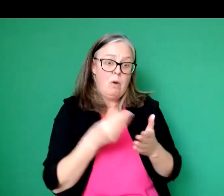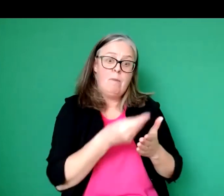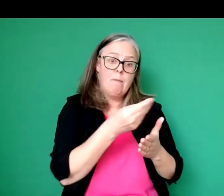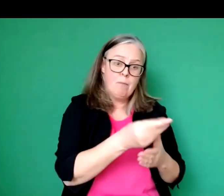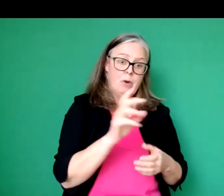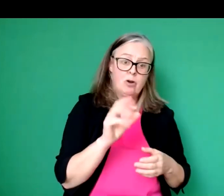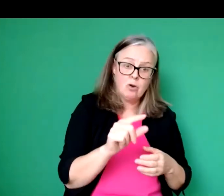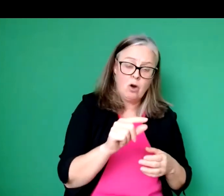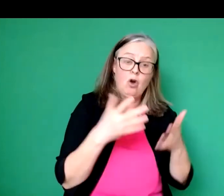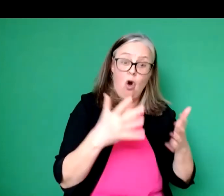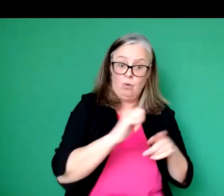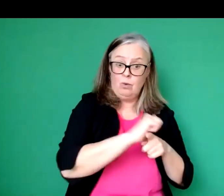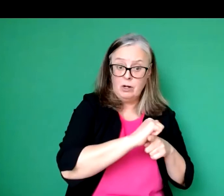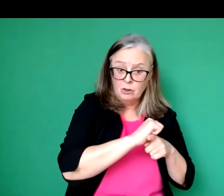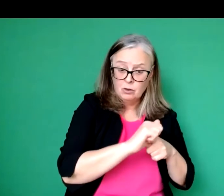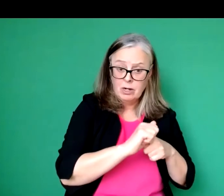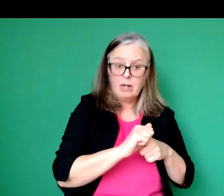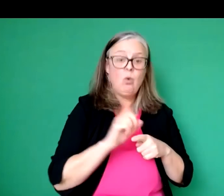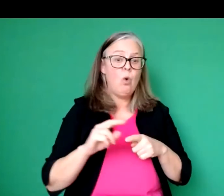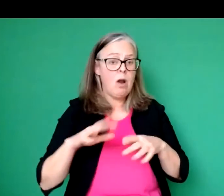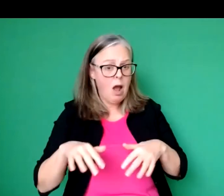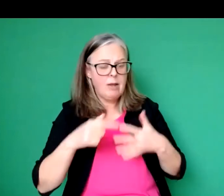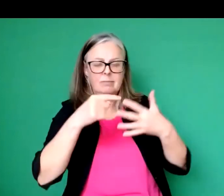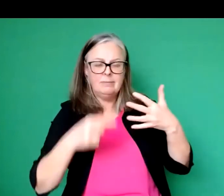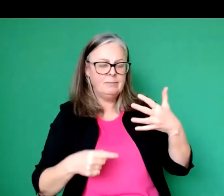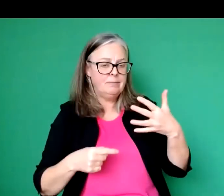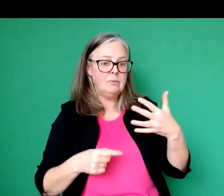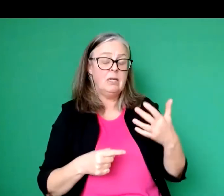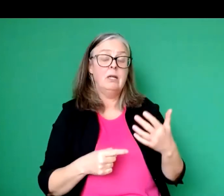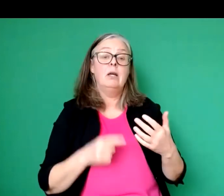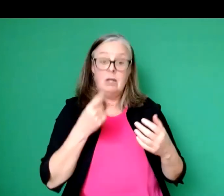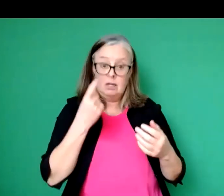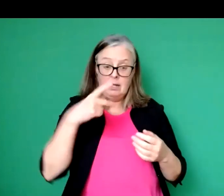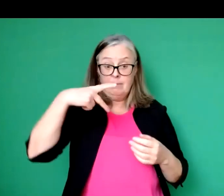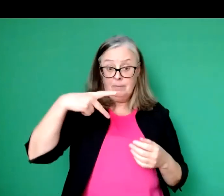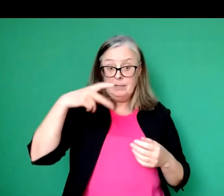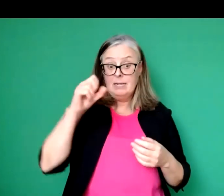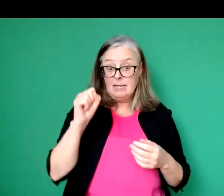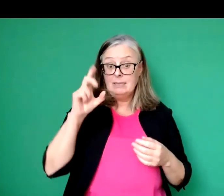that was already trained and so on the wait list for psd is anywhere from two to five years